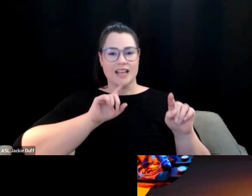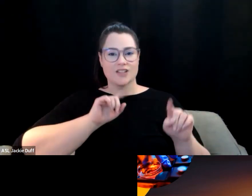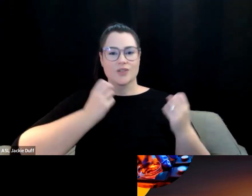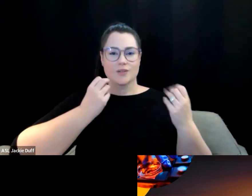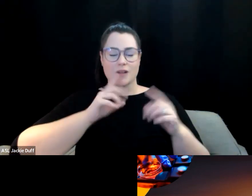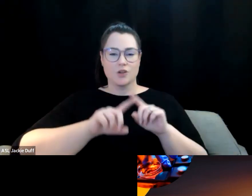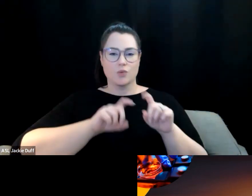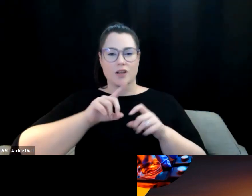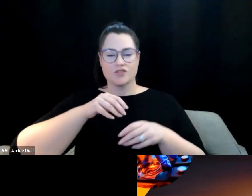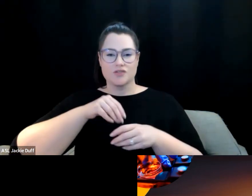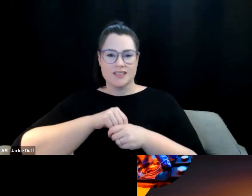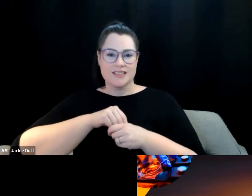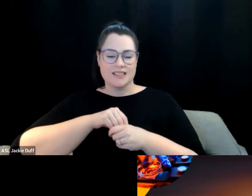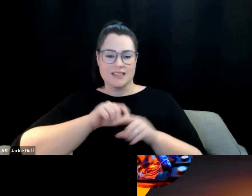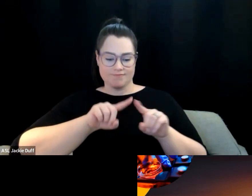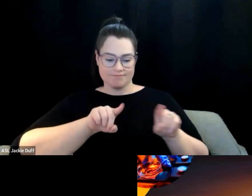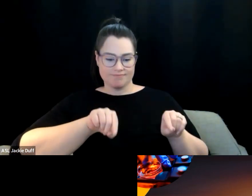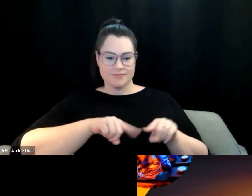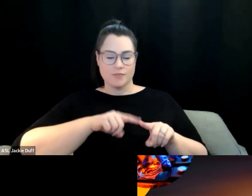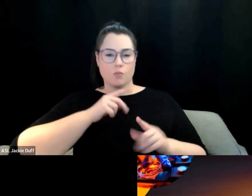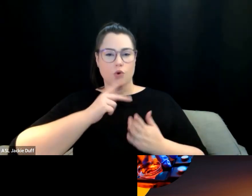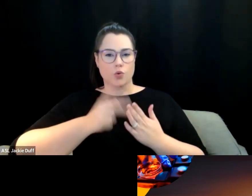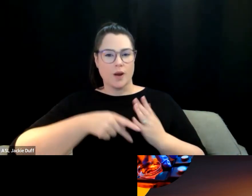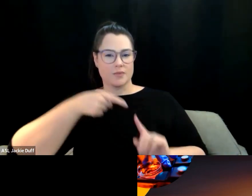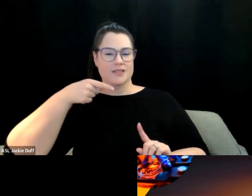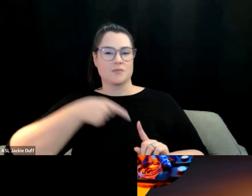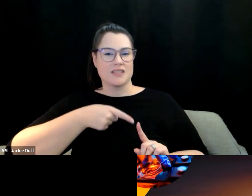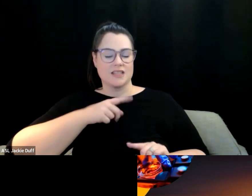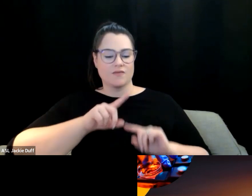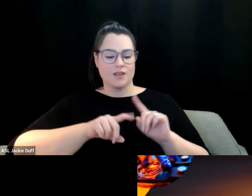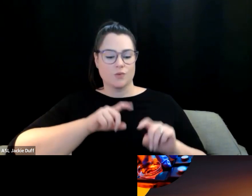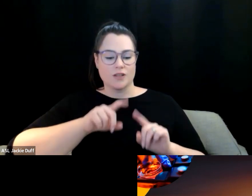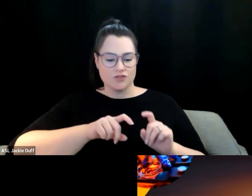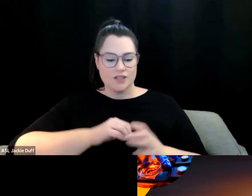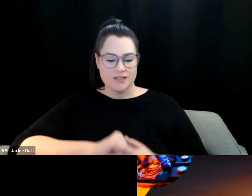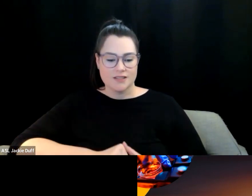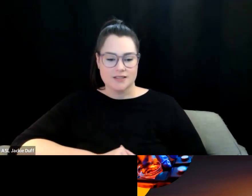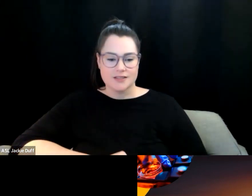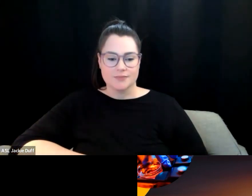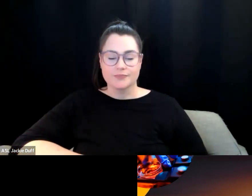We realized there were quite a few program-specific questions submitted in addition to questions on the submission process itself.